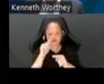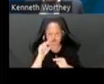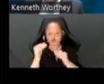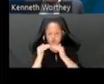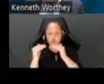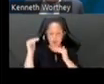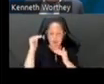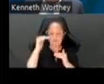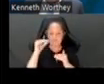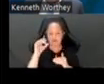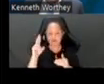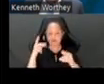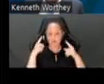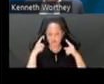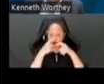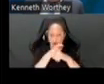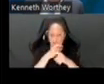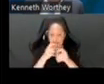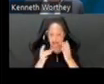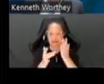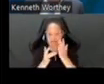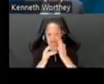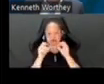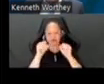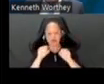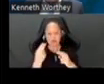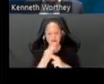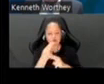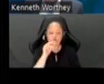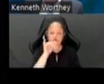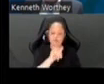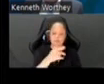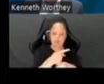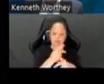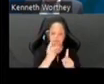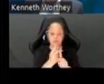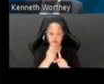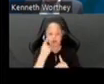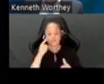or technical for your audience, you can use this product. Money Smart for young adults